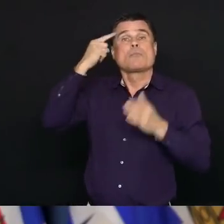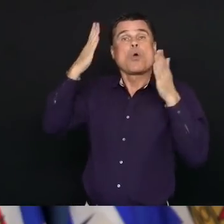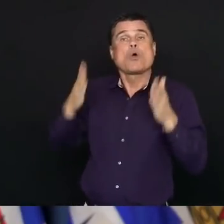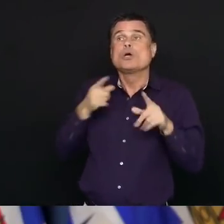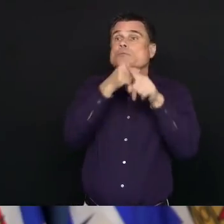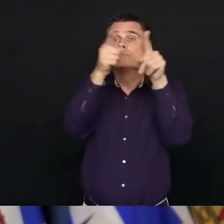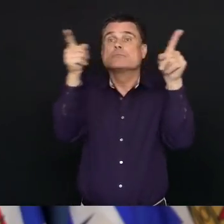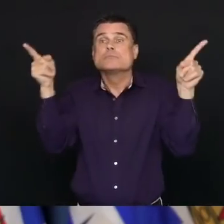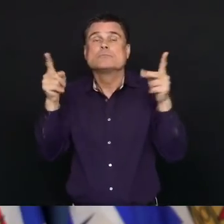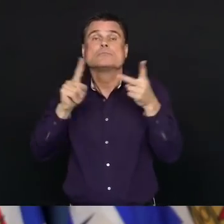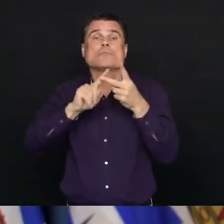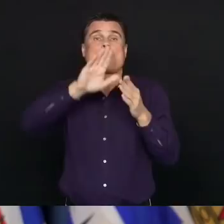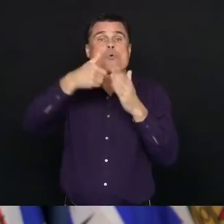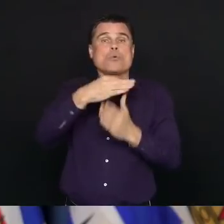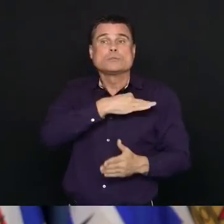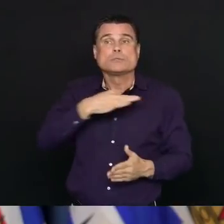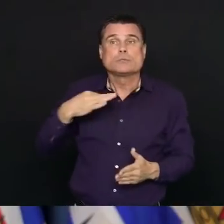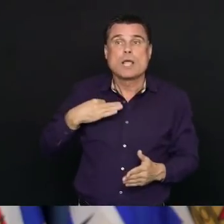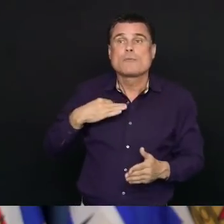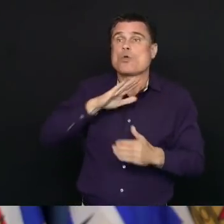in private facilities and so on.